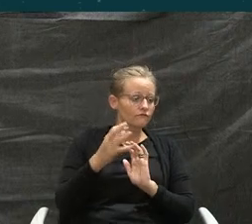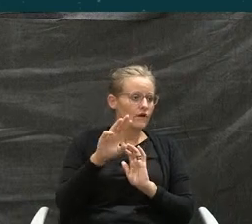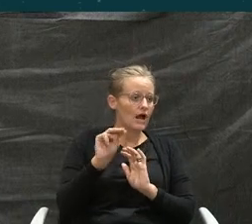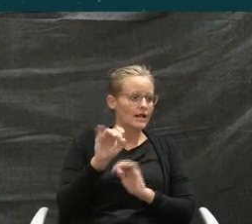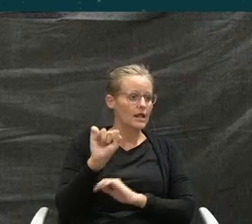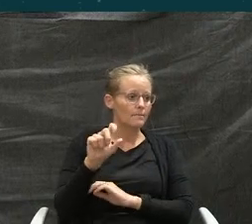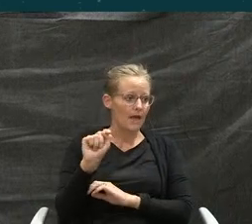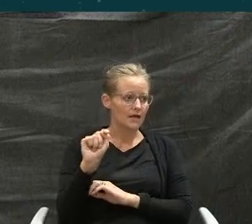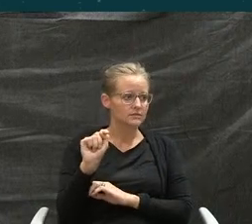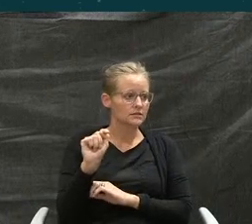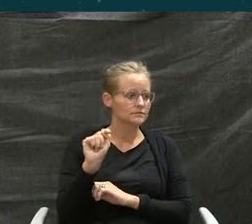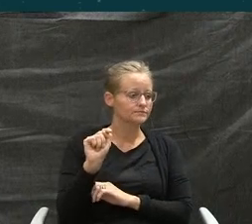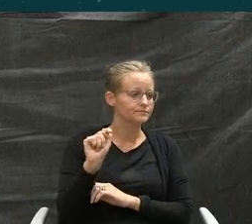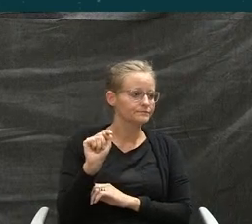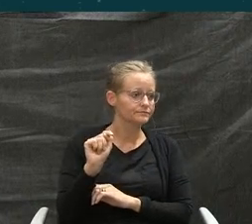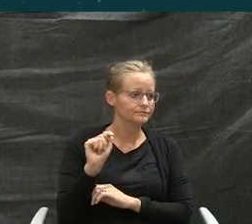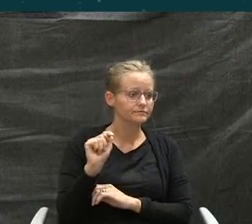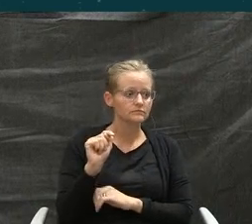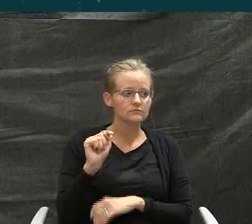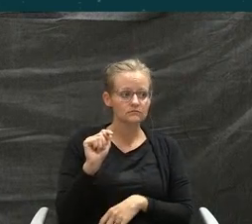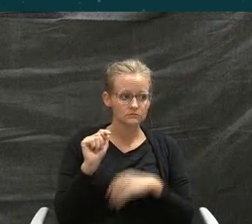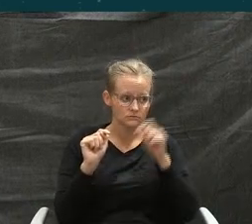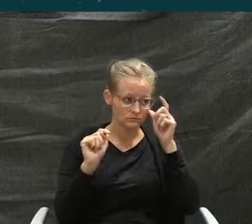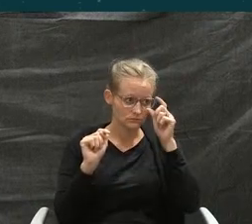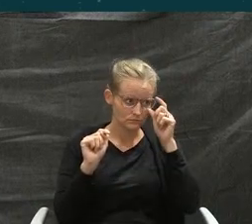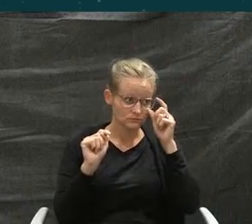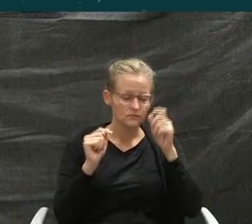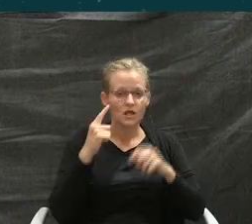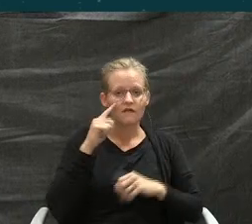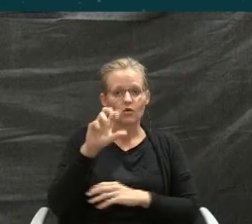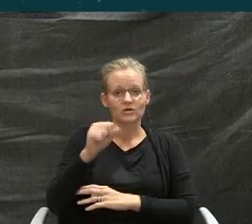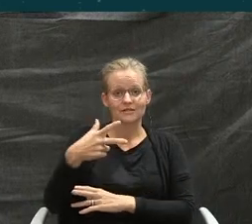For the month of September, the high school will be meeting with